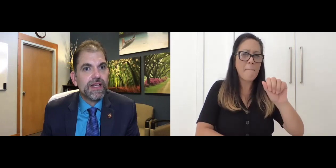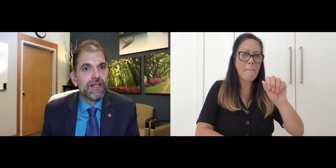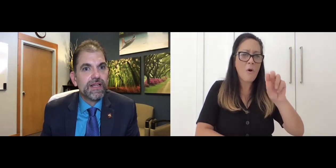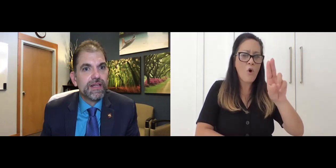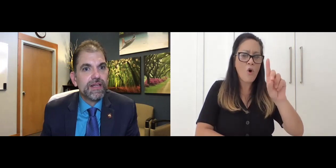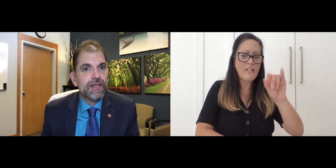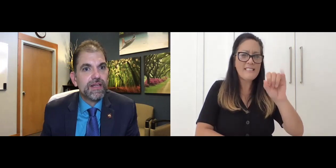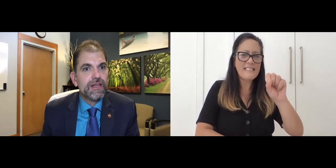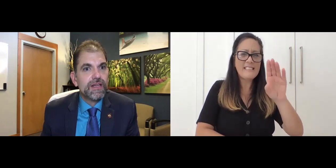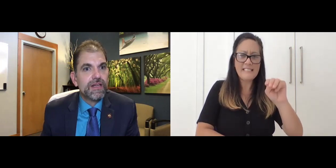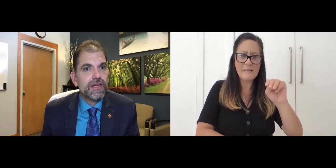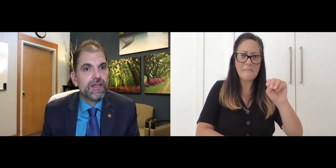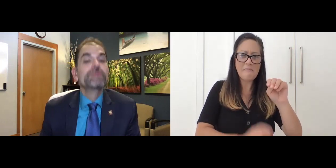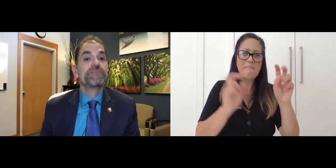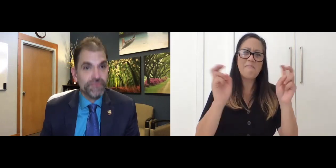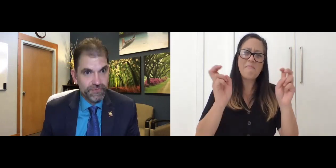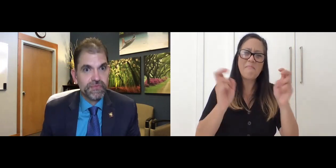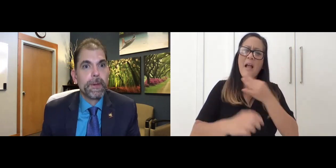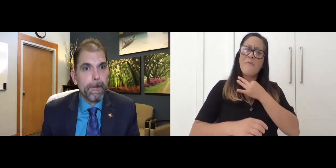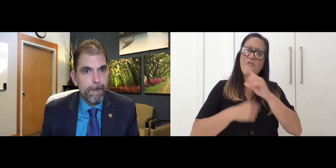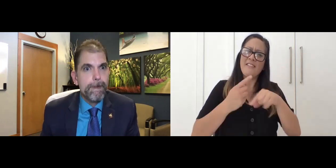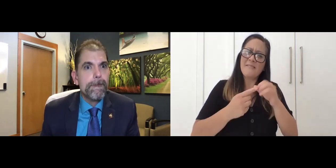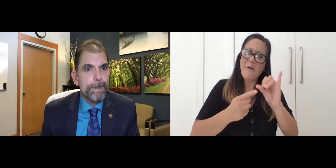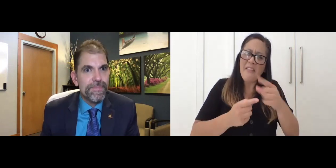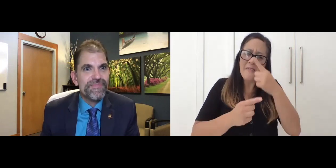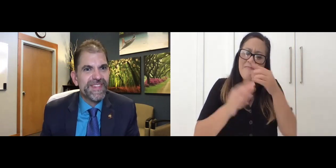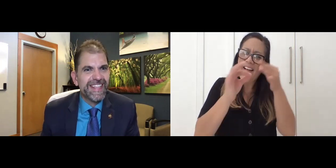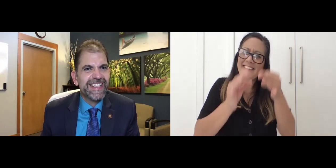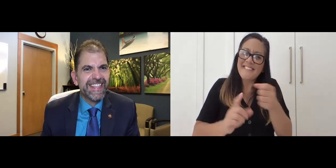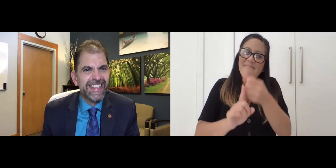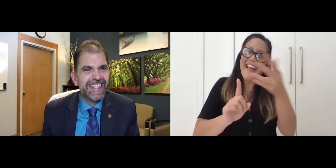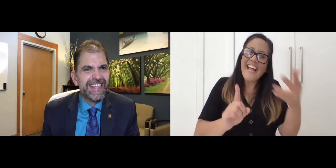called Stop Audism and I'd like to hear more about that.